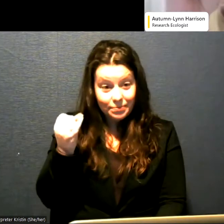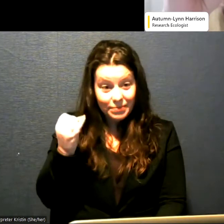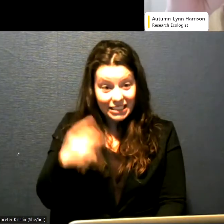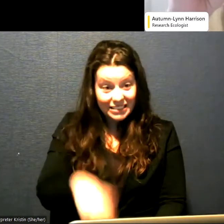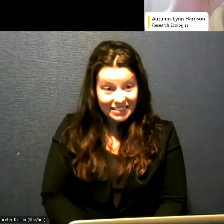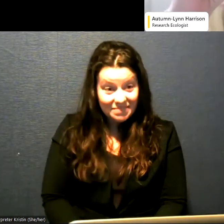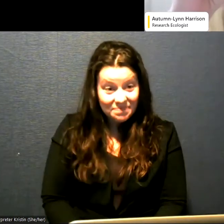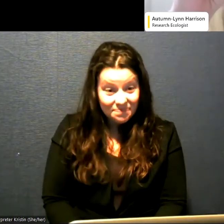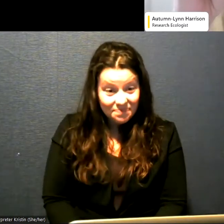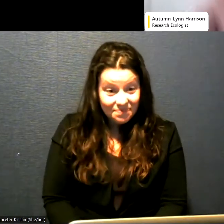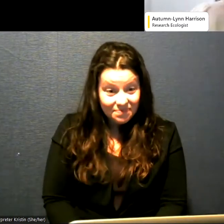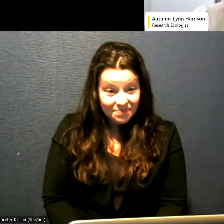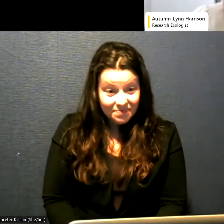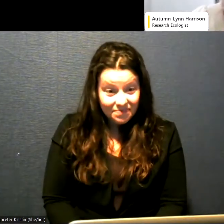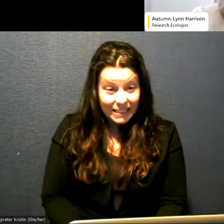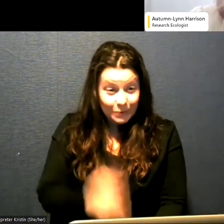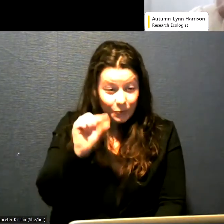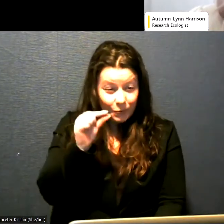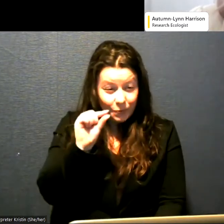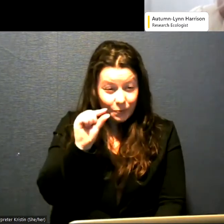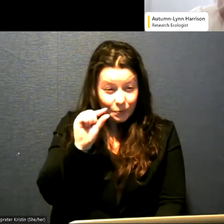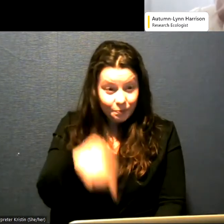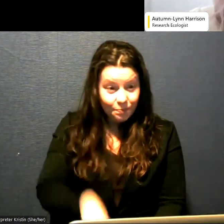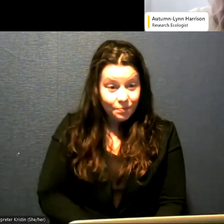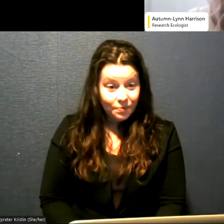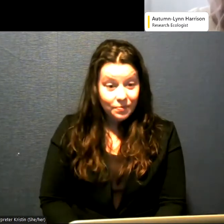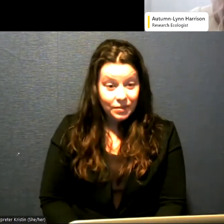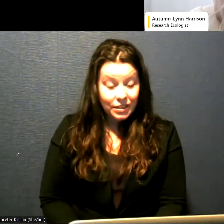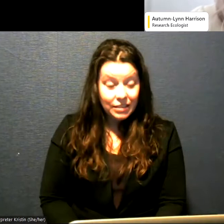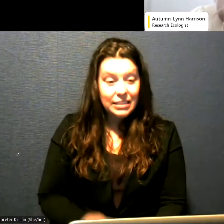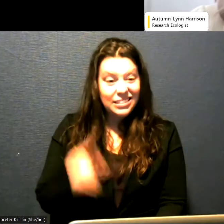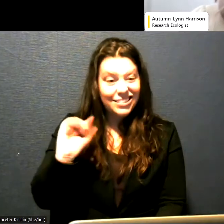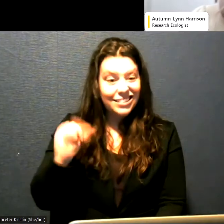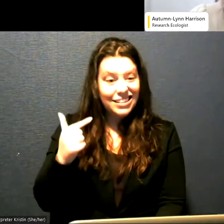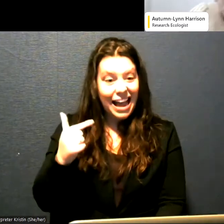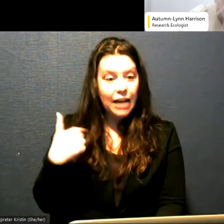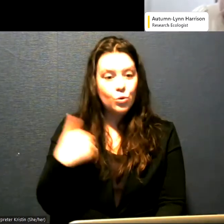Um, but this is a tiny little tag that we typically attach to a band around the